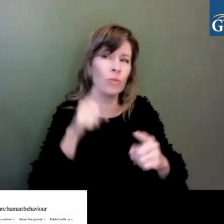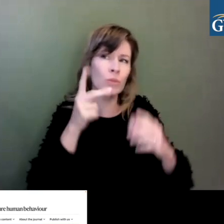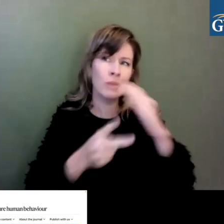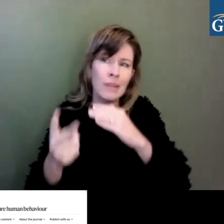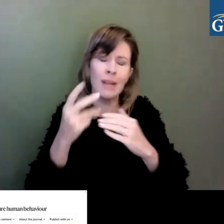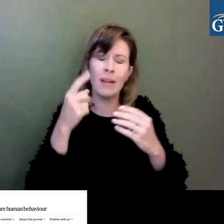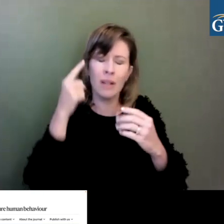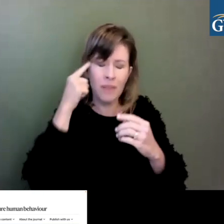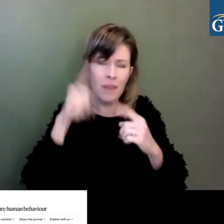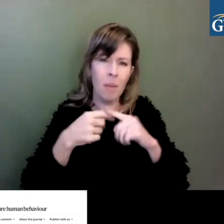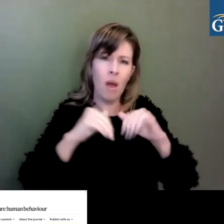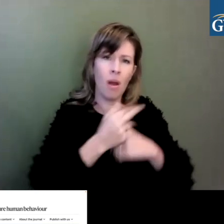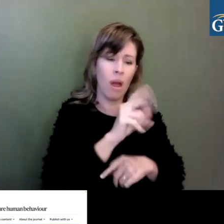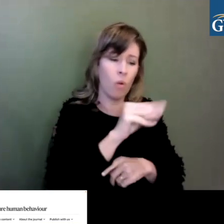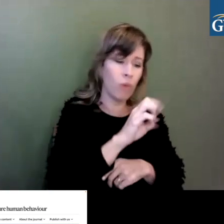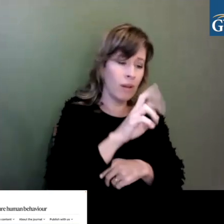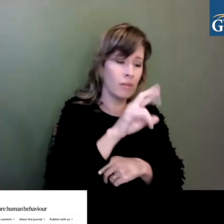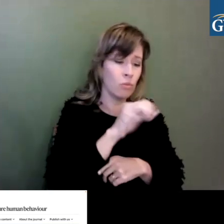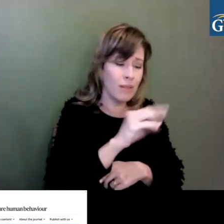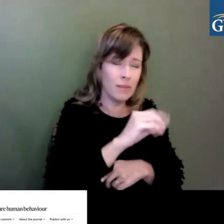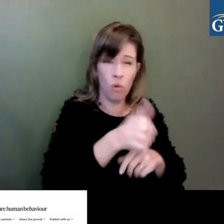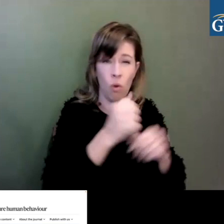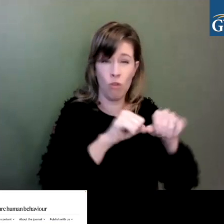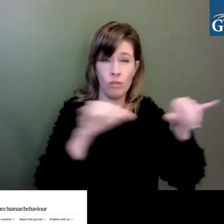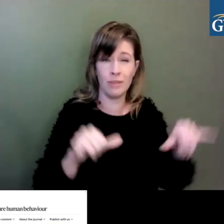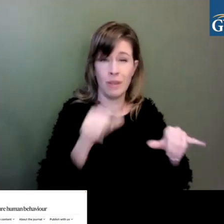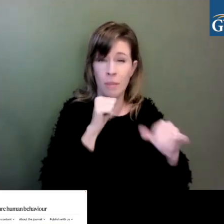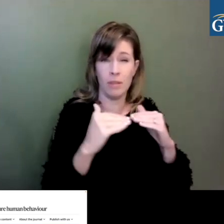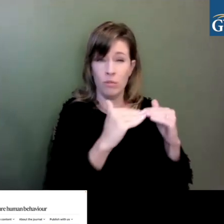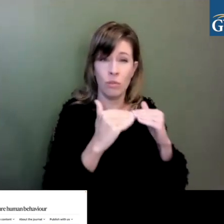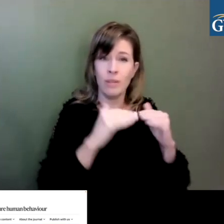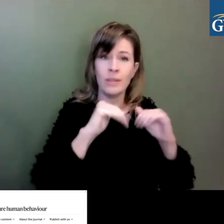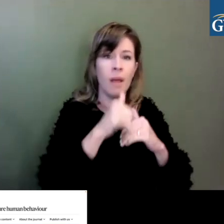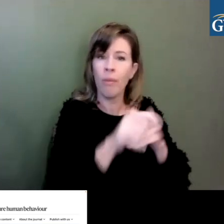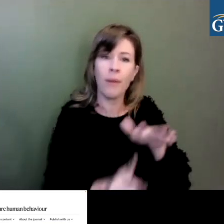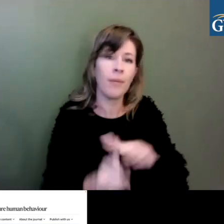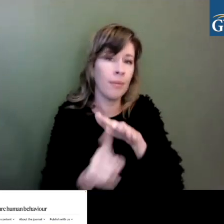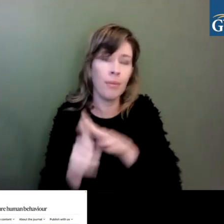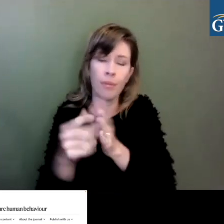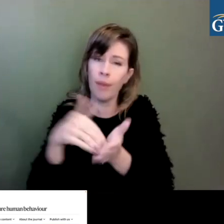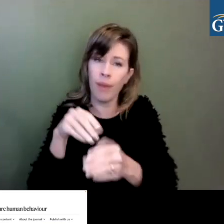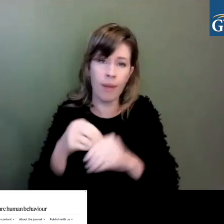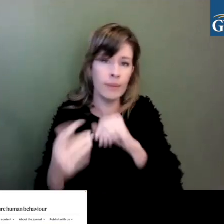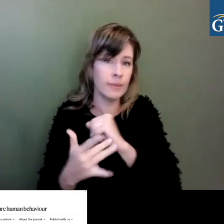racism, and other systemic injustices are revitalized through technoscientific practices despite efforts to